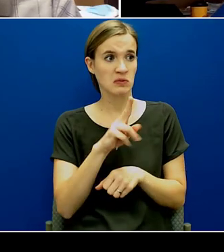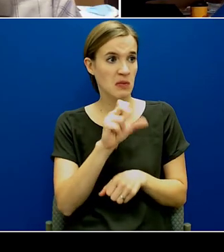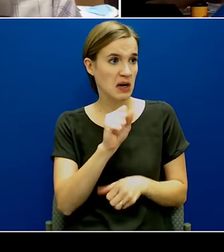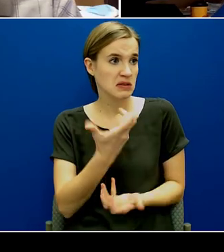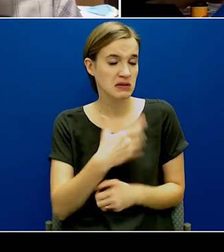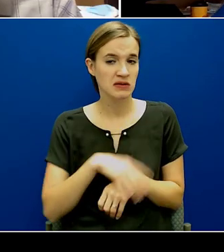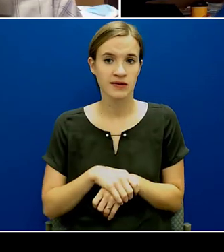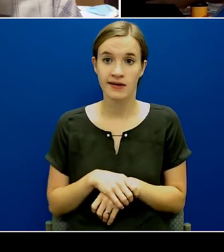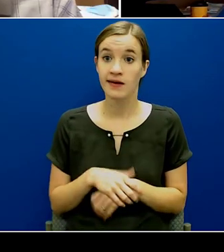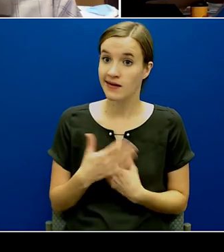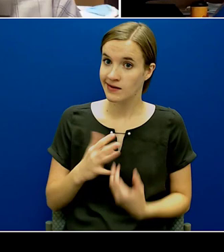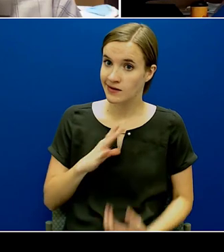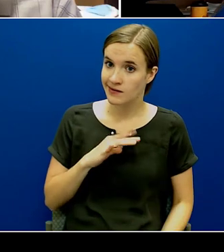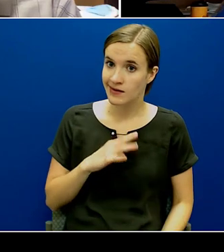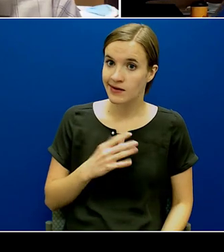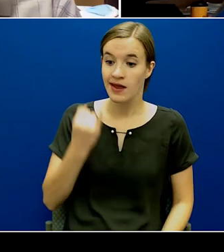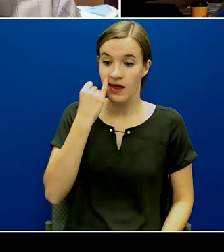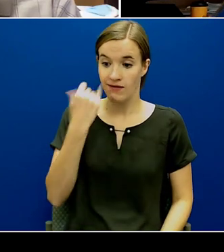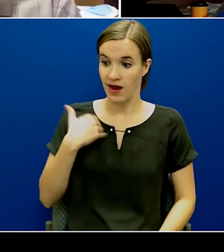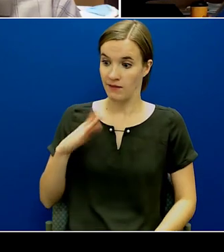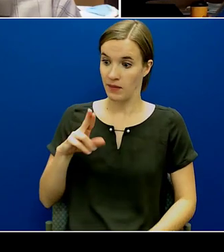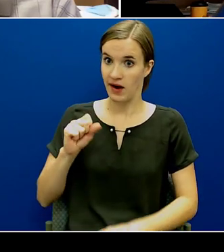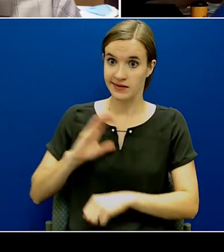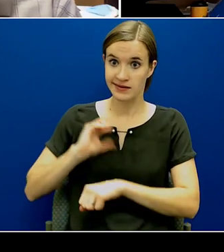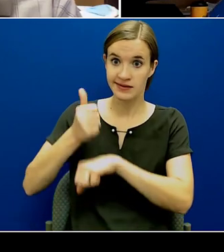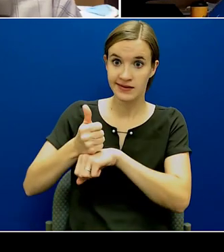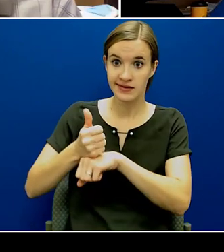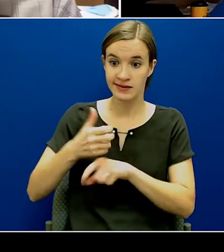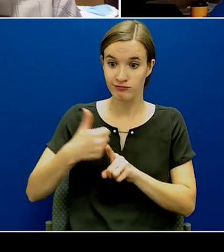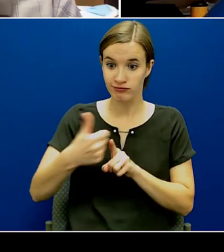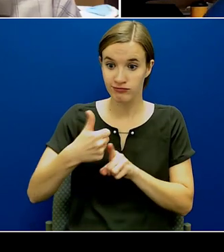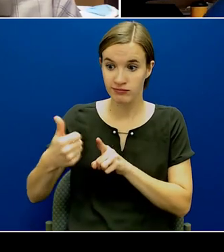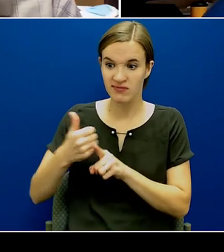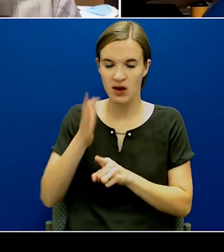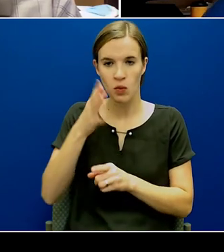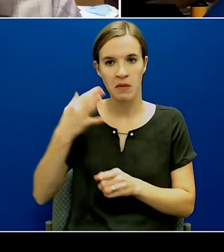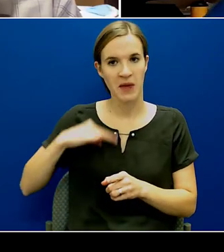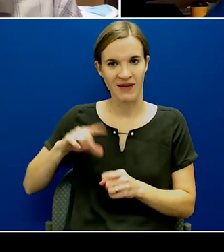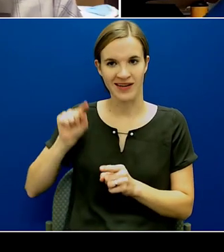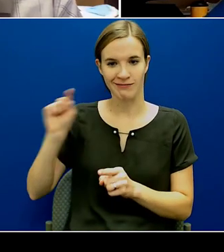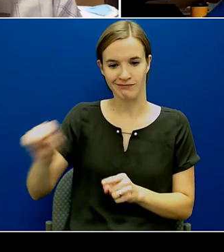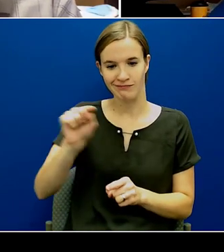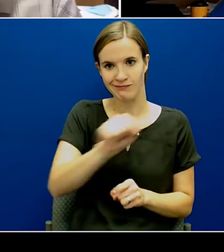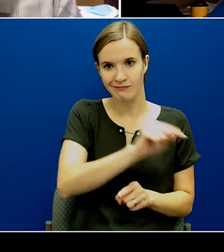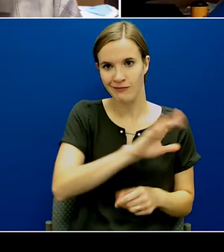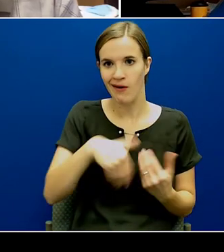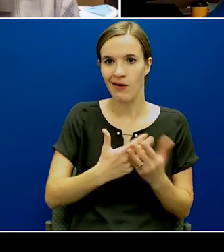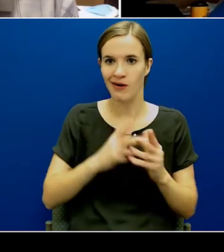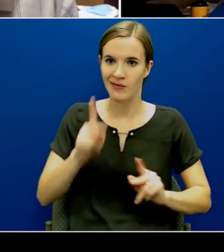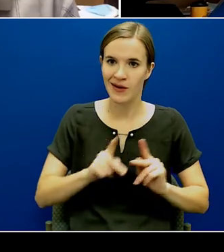have a desire to use public transportation more than they have in the past. Mark: Well, and that's, that's interesting,